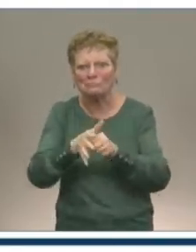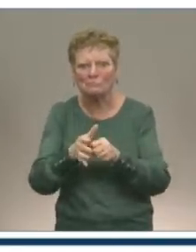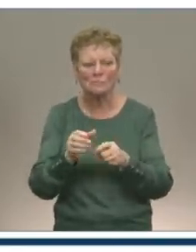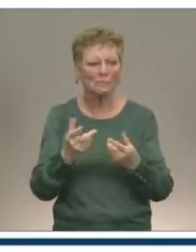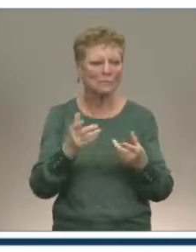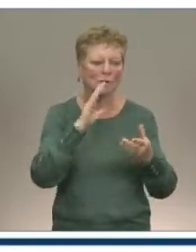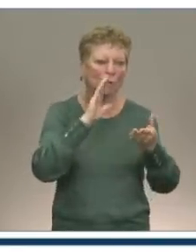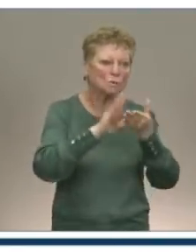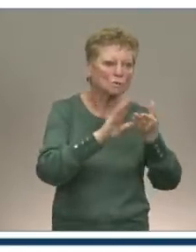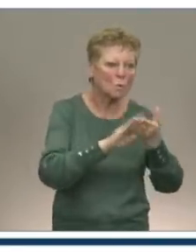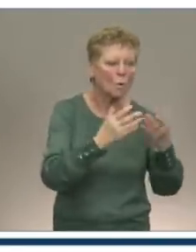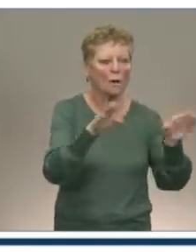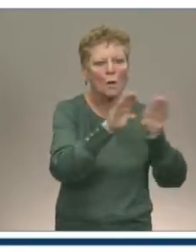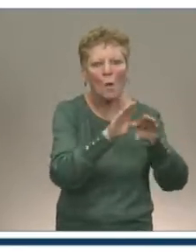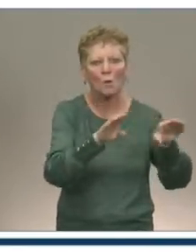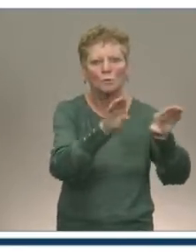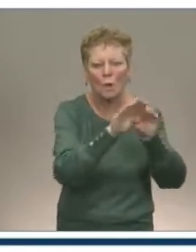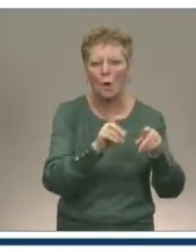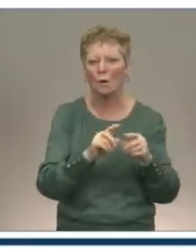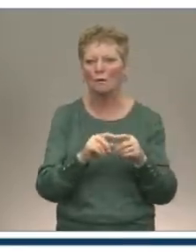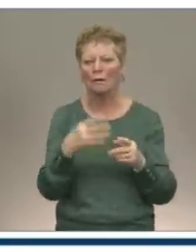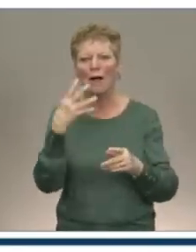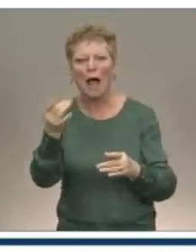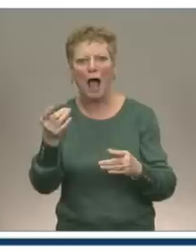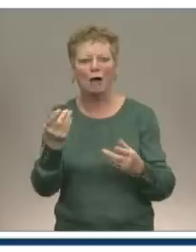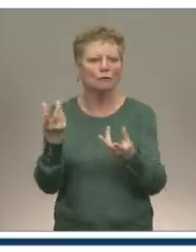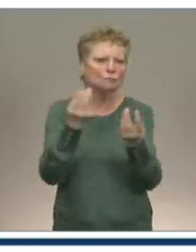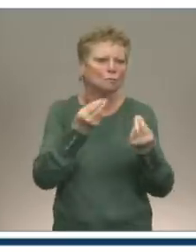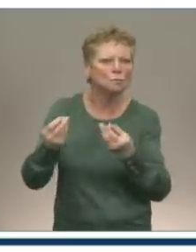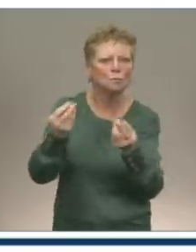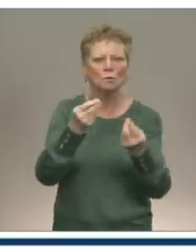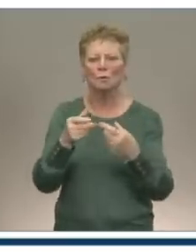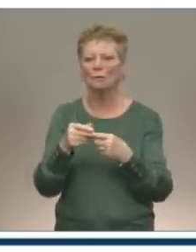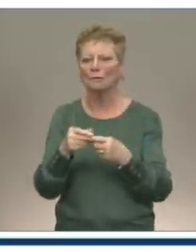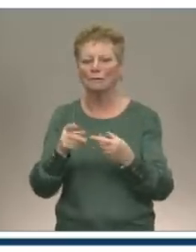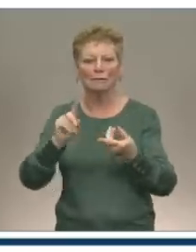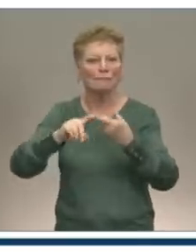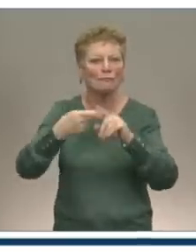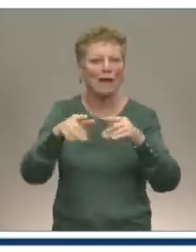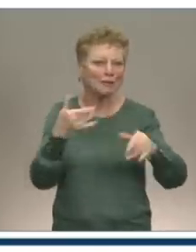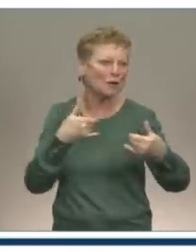extracurricular activities they've missed out on playing with friends and and so many any other